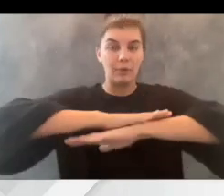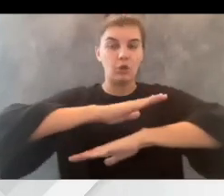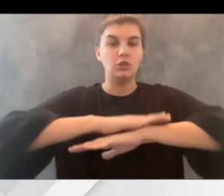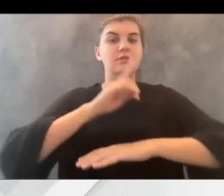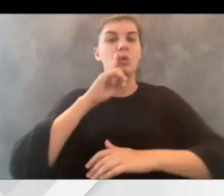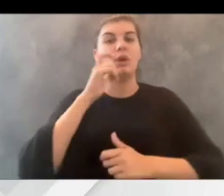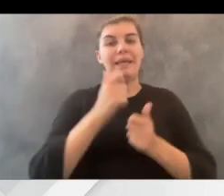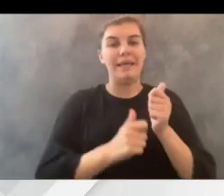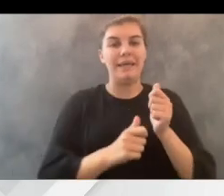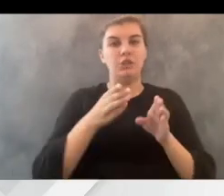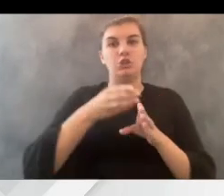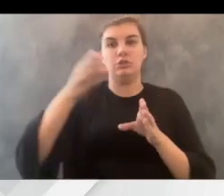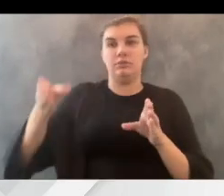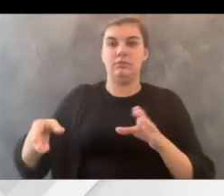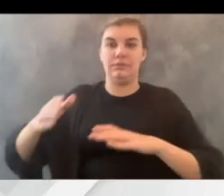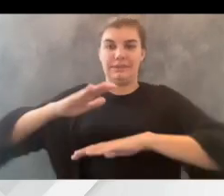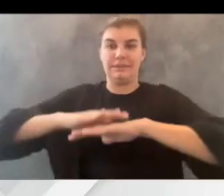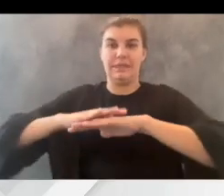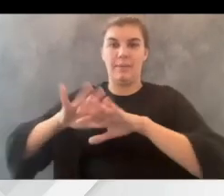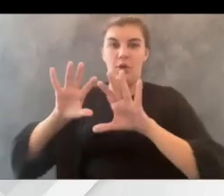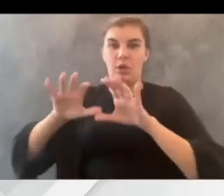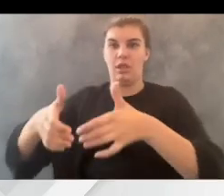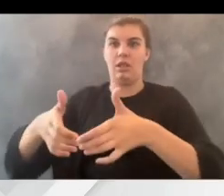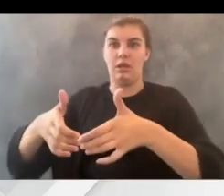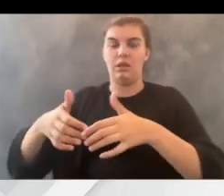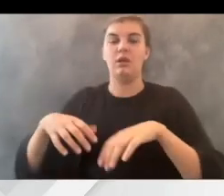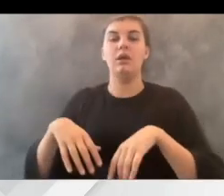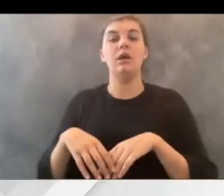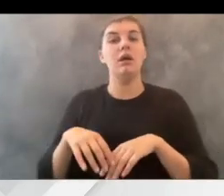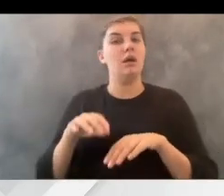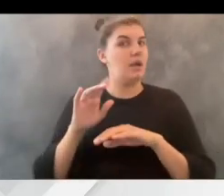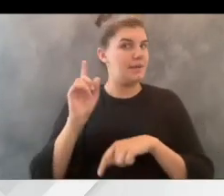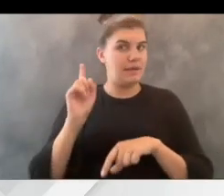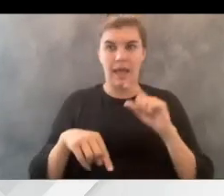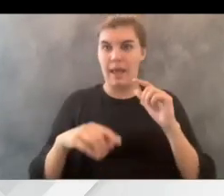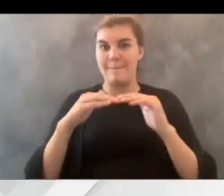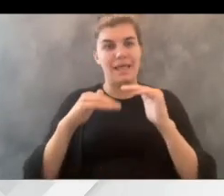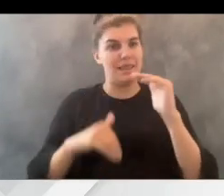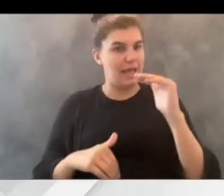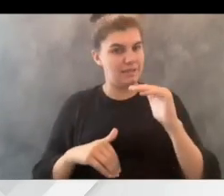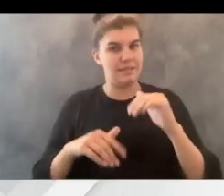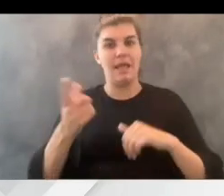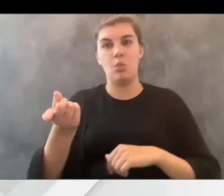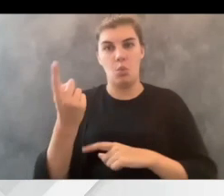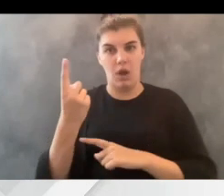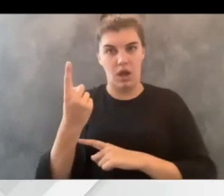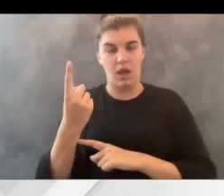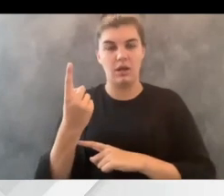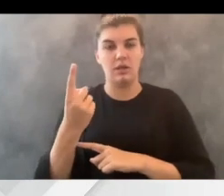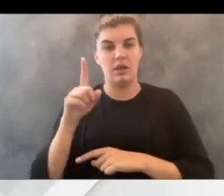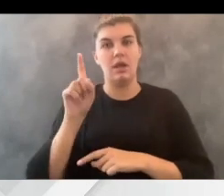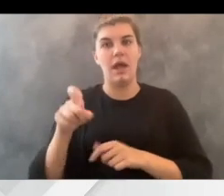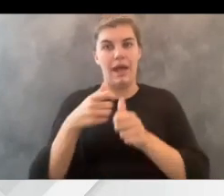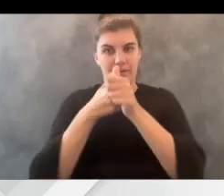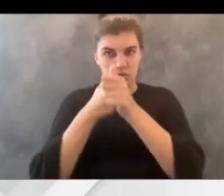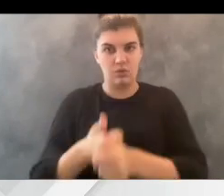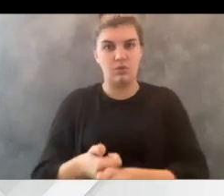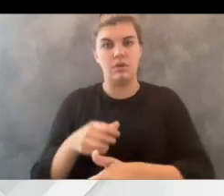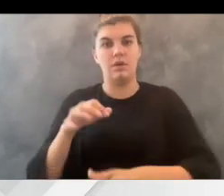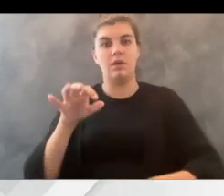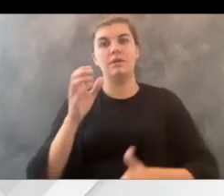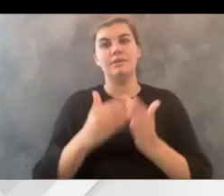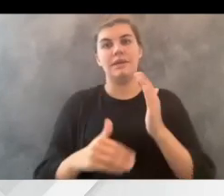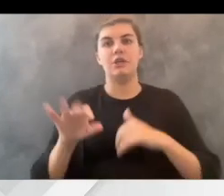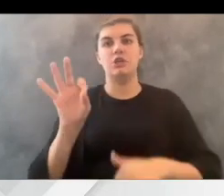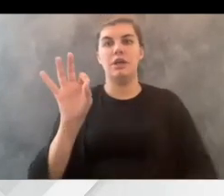adjacent tables in the public right-of-way, but no fewer than one, must comply with section 902.